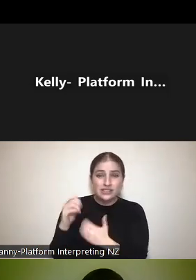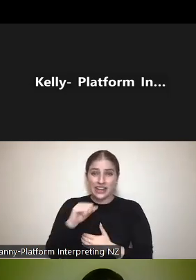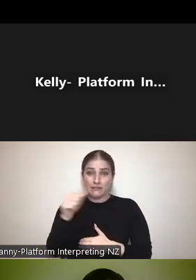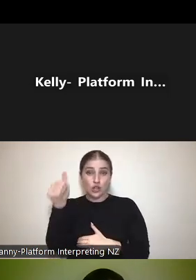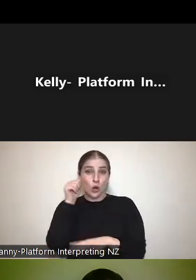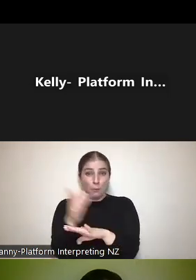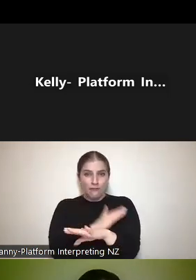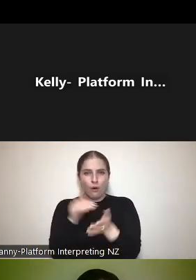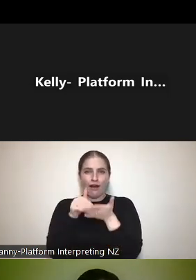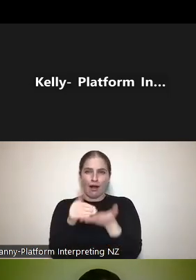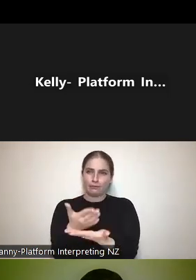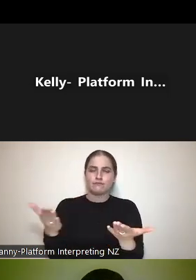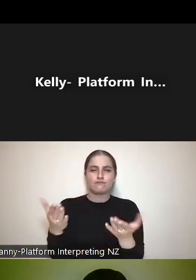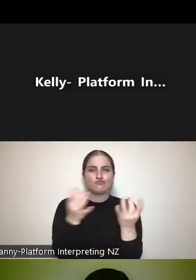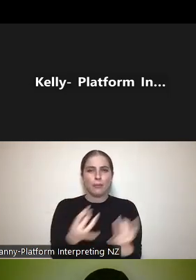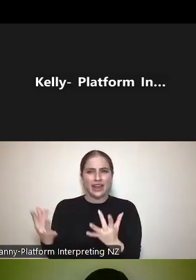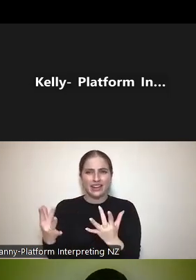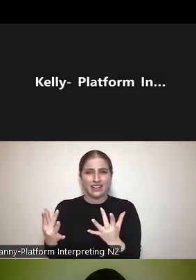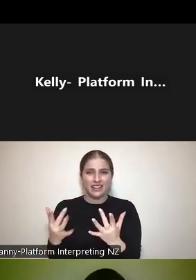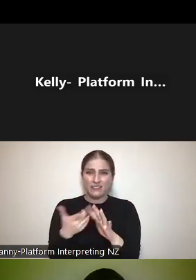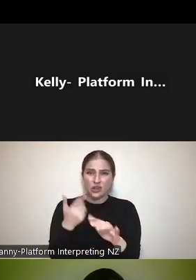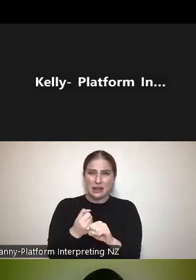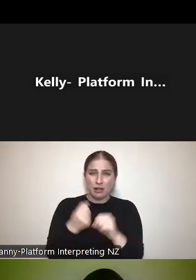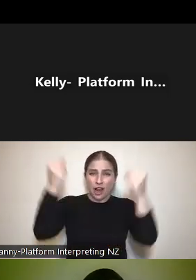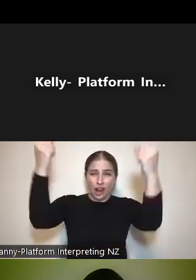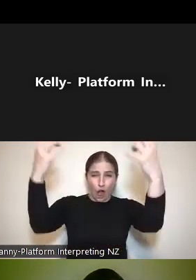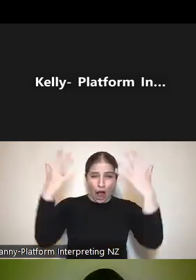If someone needs to bring a hat, because there's bright overhead lights,